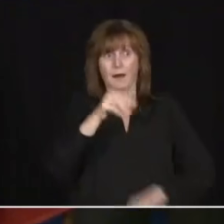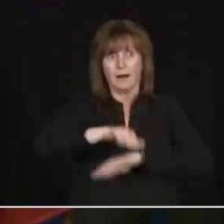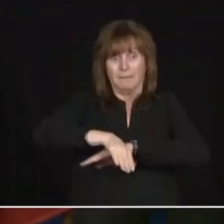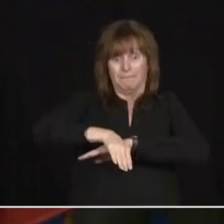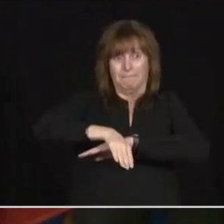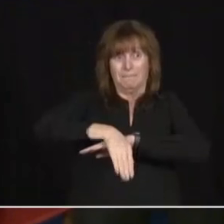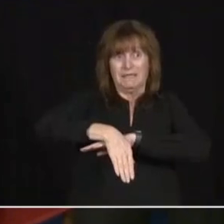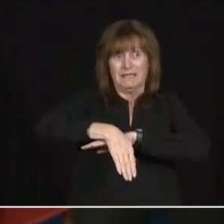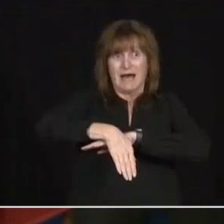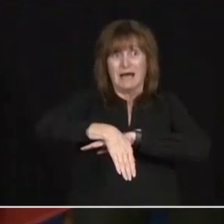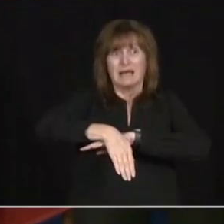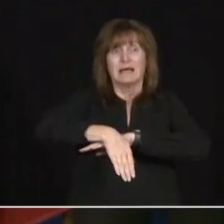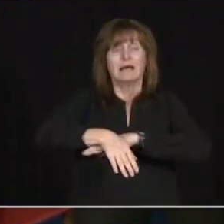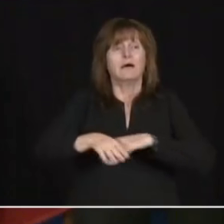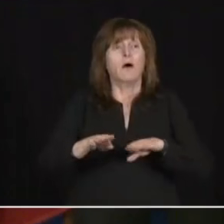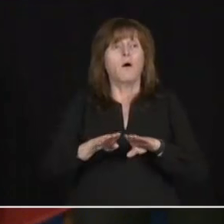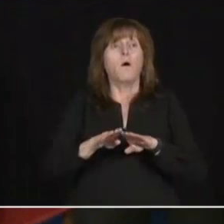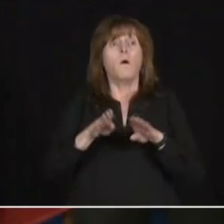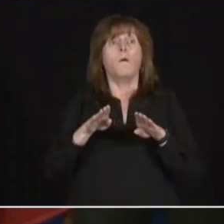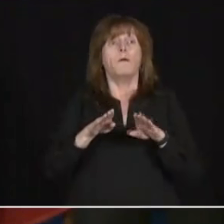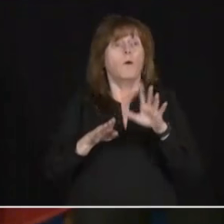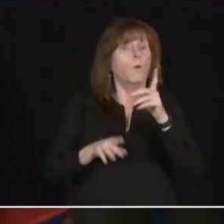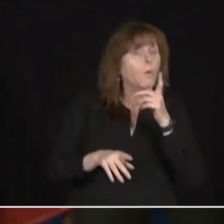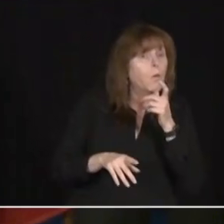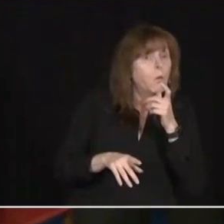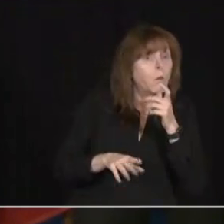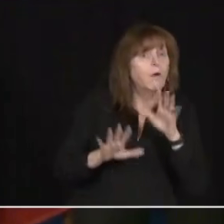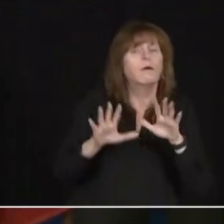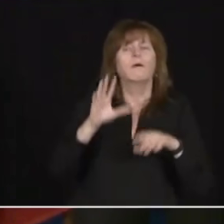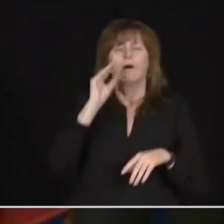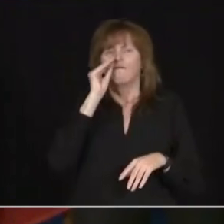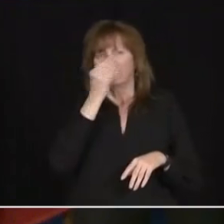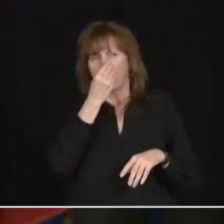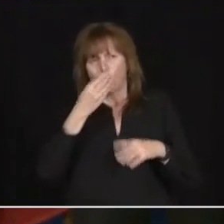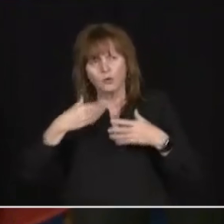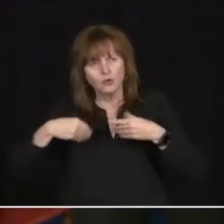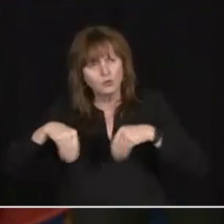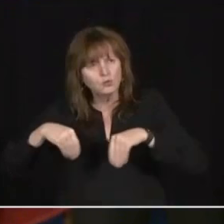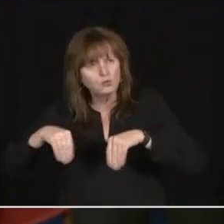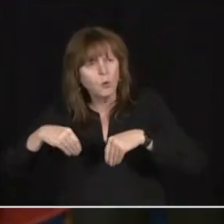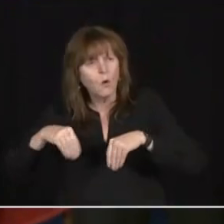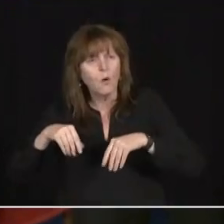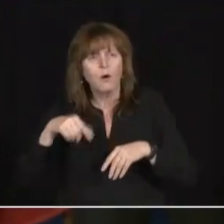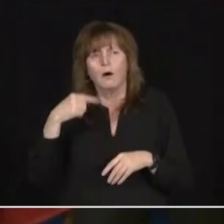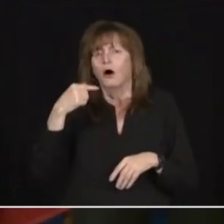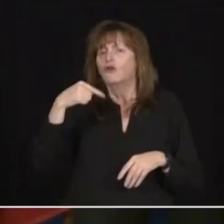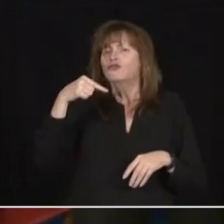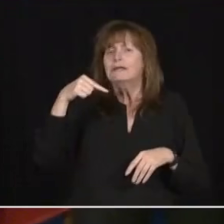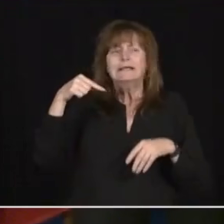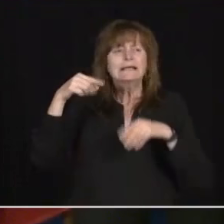centres and nurseries will be allowed to open. So heading into Mother's Day this weekend, please